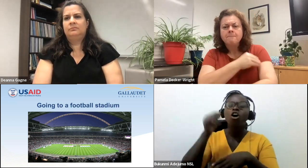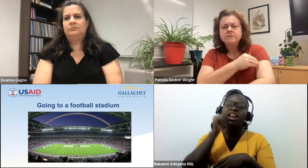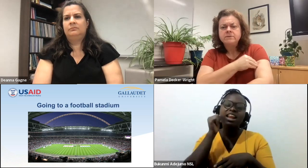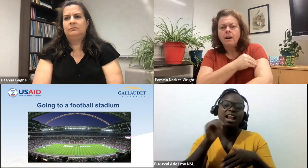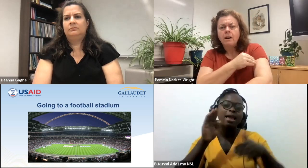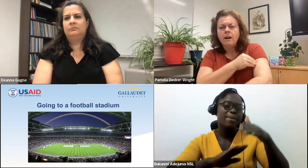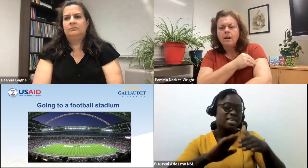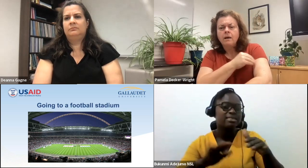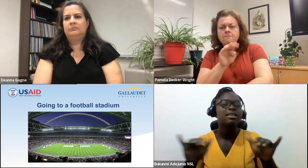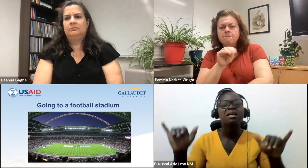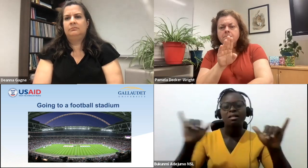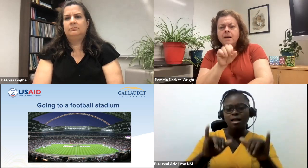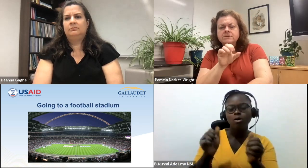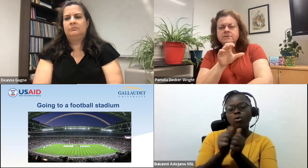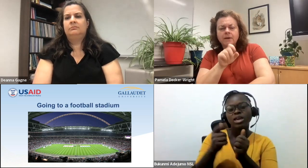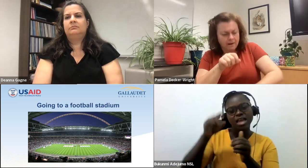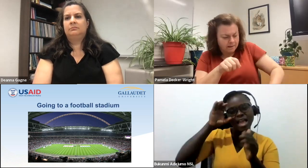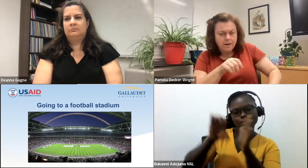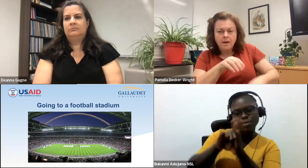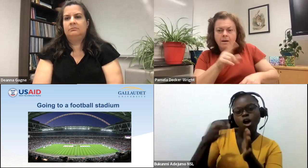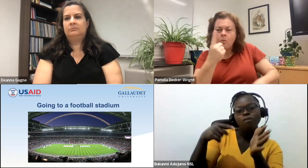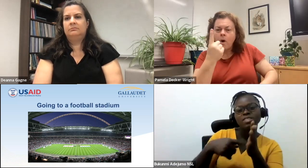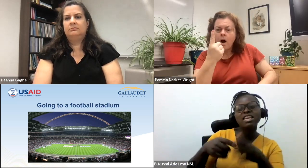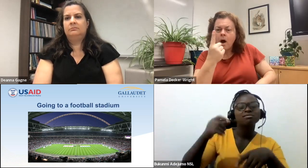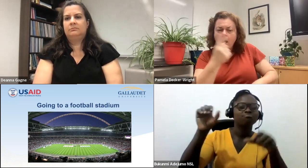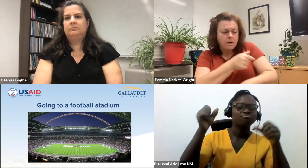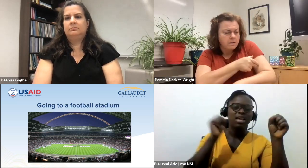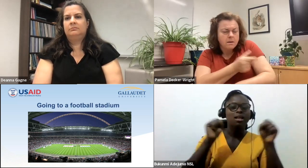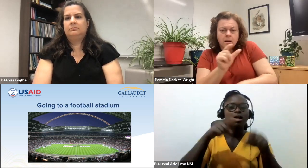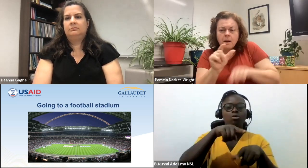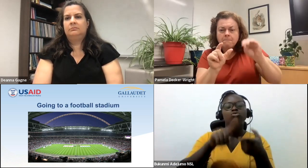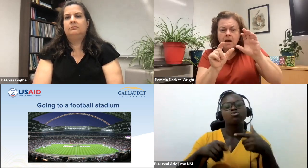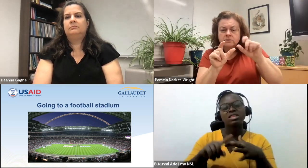So in this example, with the players. they use certain muscles.